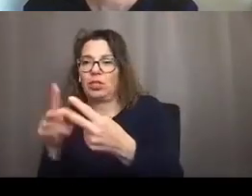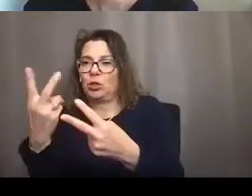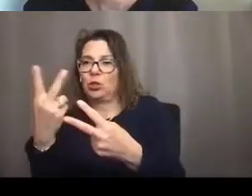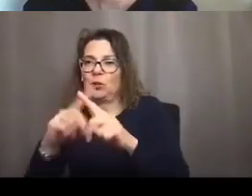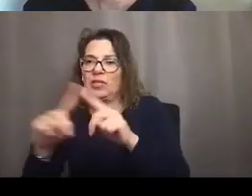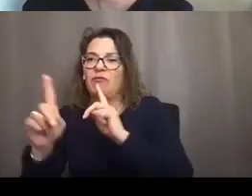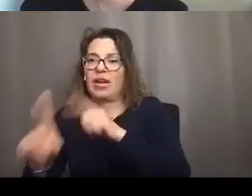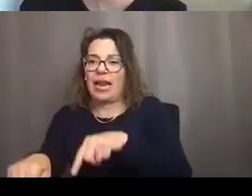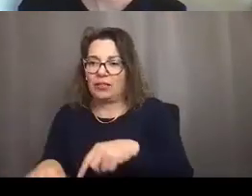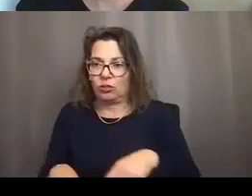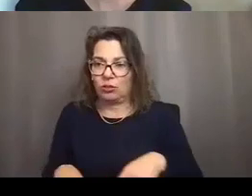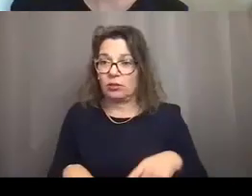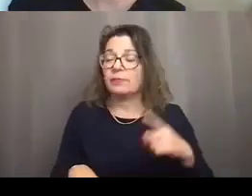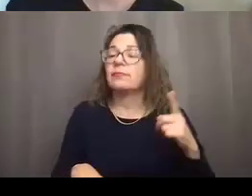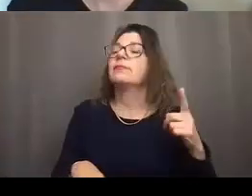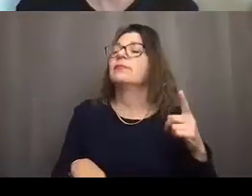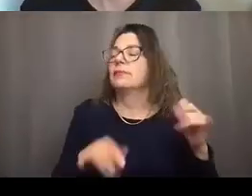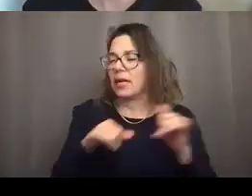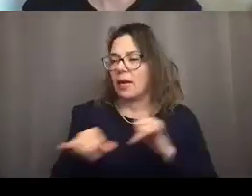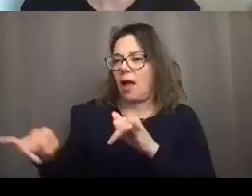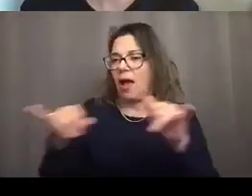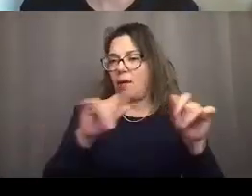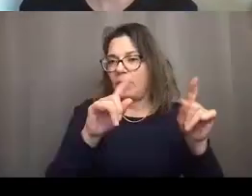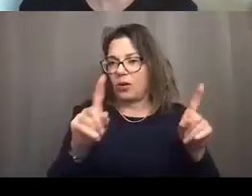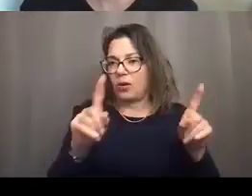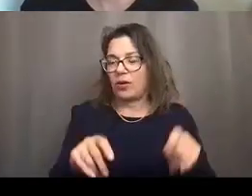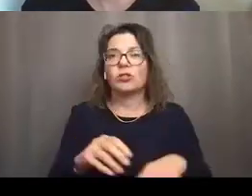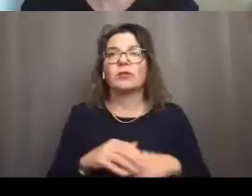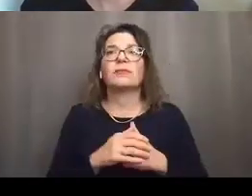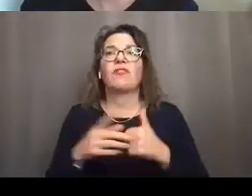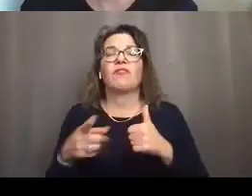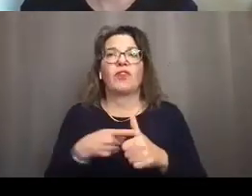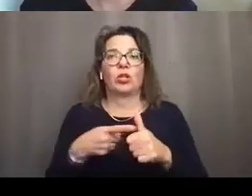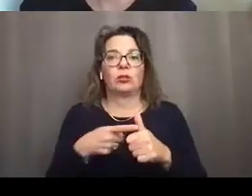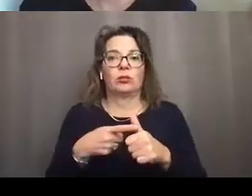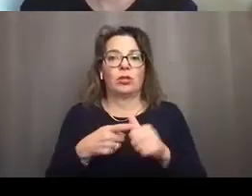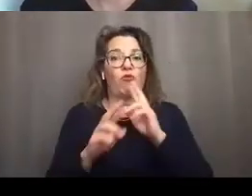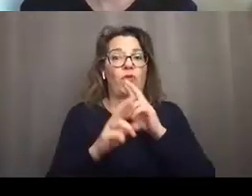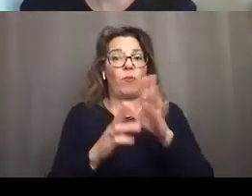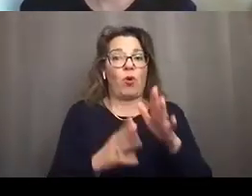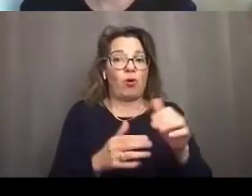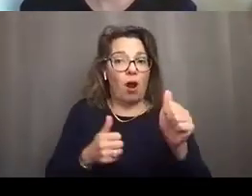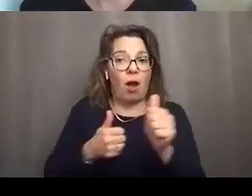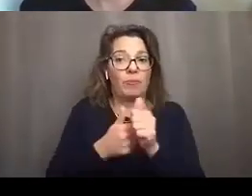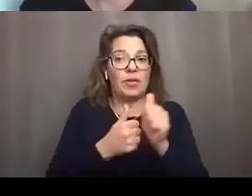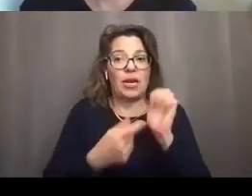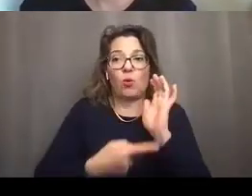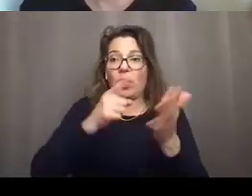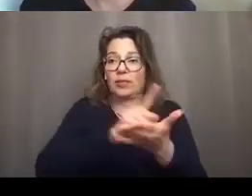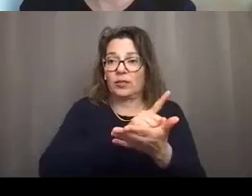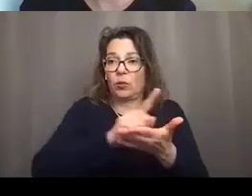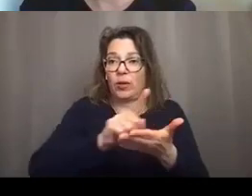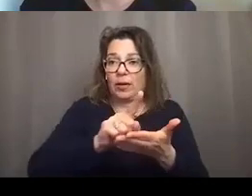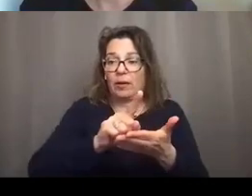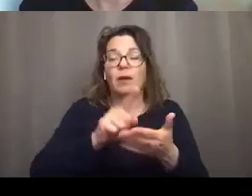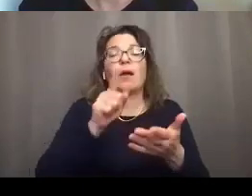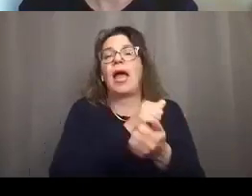Cindy Danielson: Sure, yeah, that's a very common question. And so I'll start with saying that RePORTER is updated once a week, so this happens every weekend.